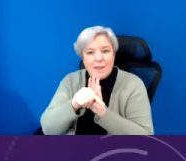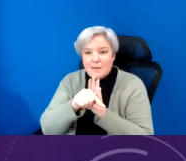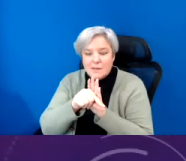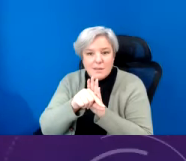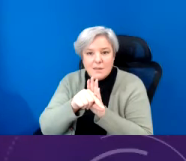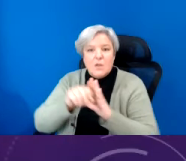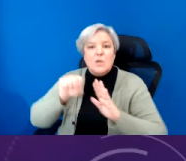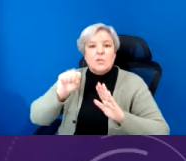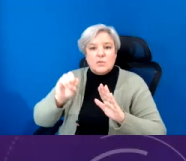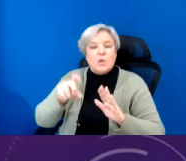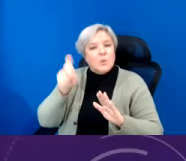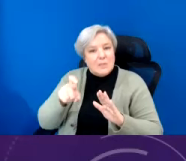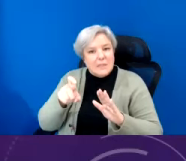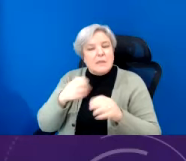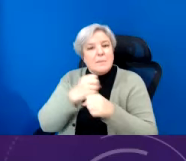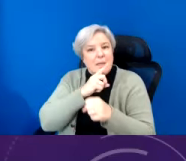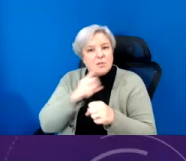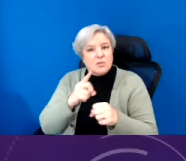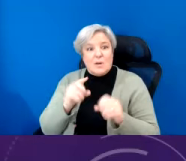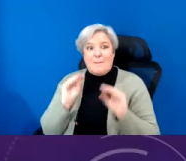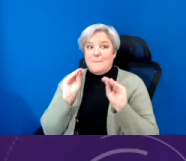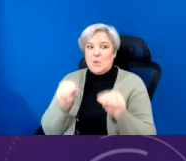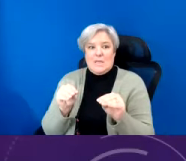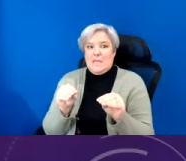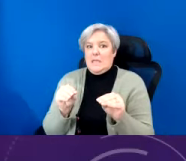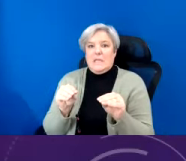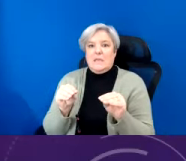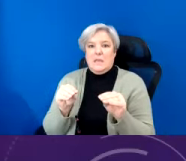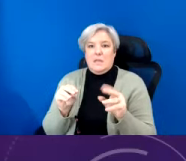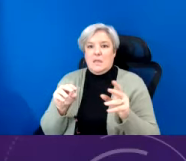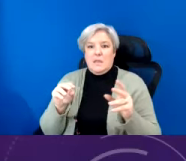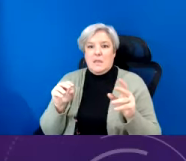So you will want to need to enter. You would need to enter a score.